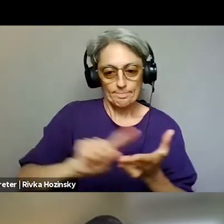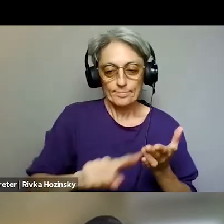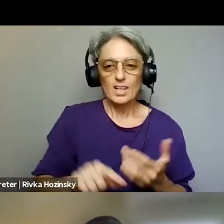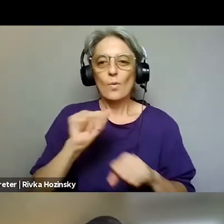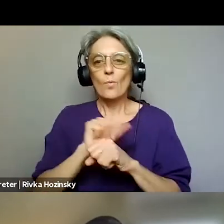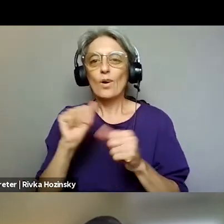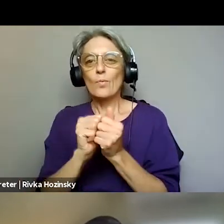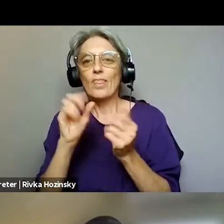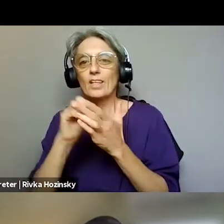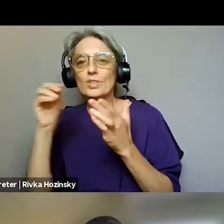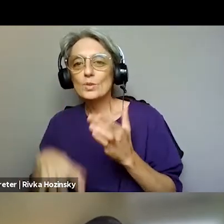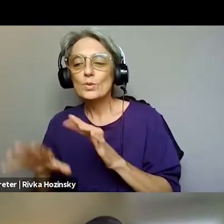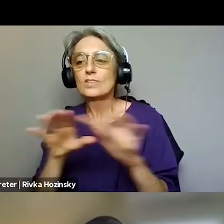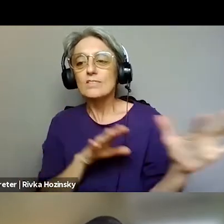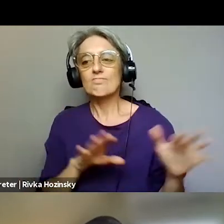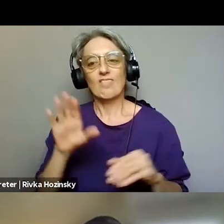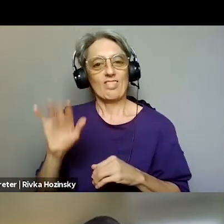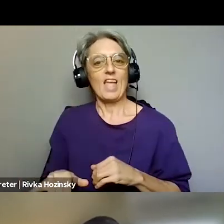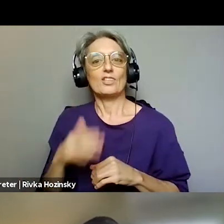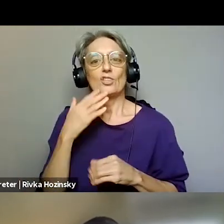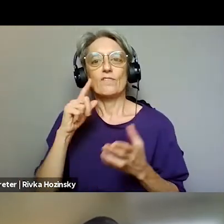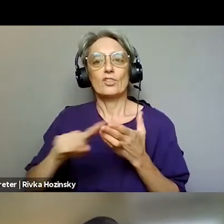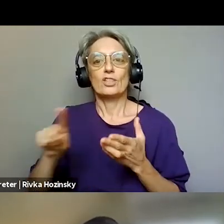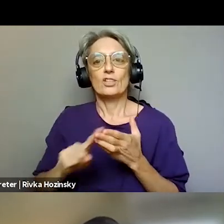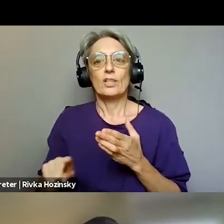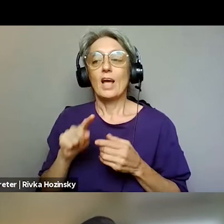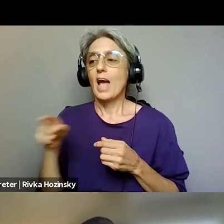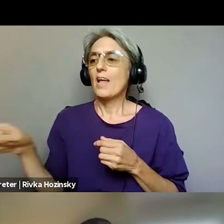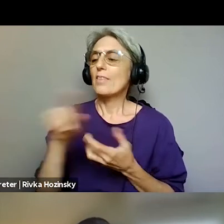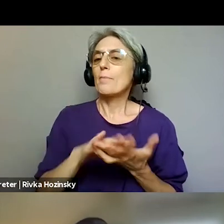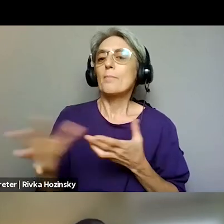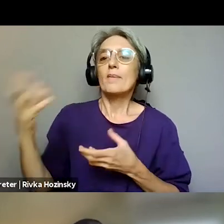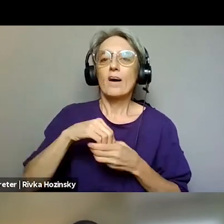to do the research and are involved in manuscript righting and presentations and that sort of thing